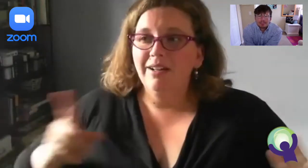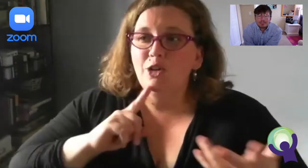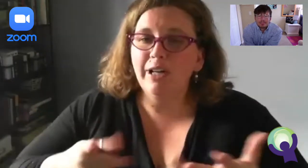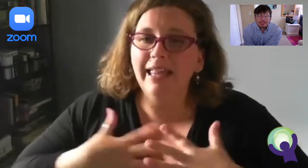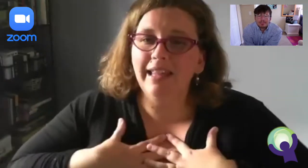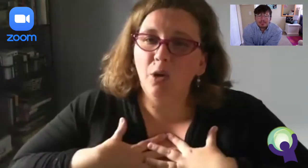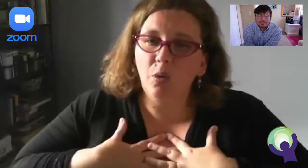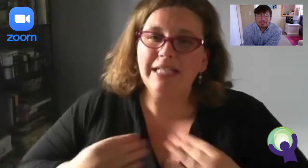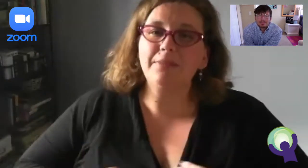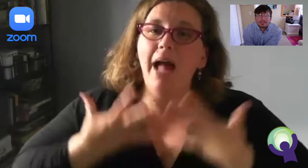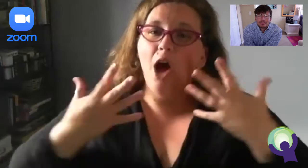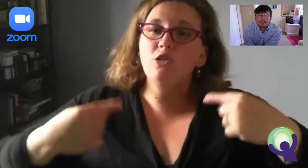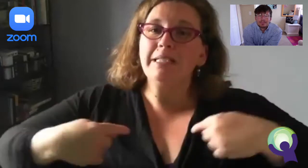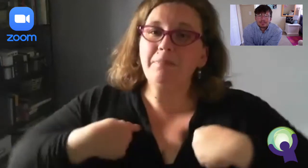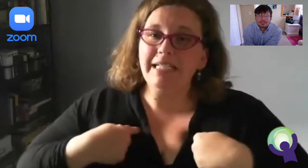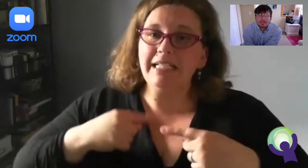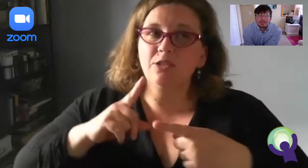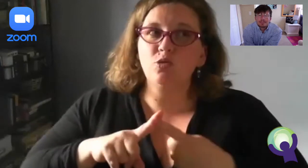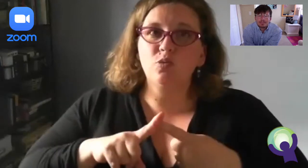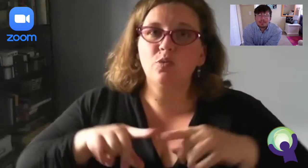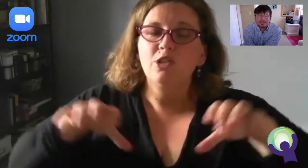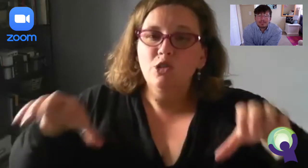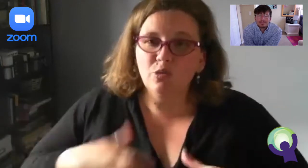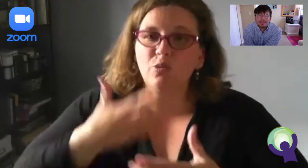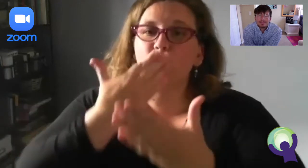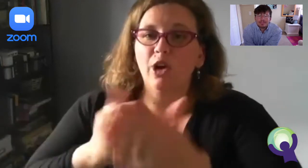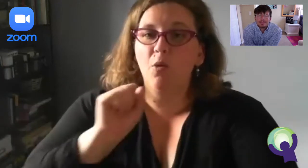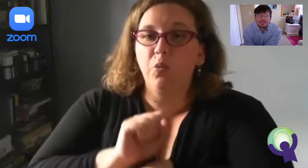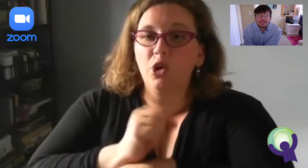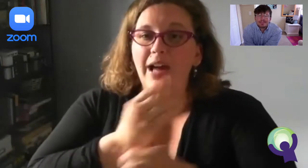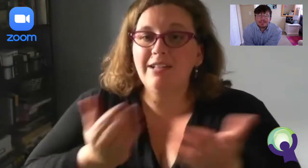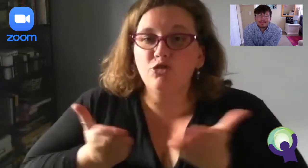Everybody's all over the board but it's just so inspiring to me